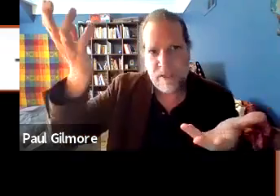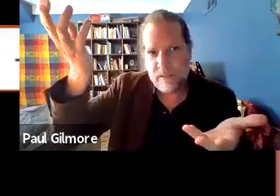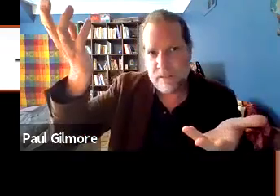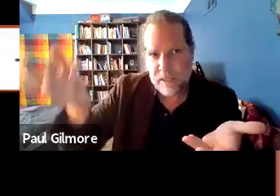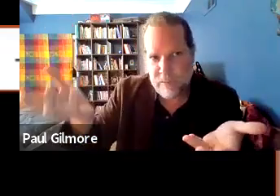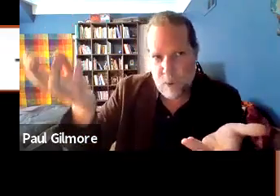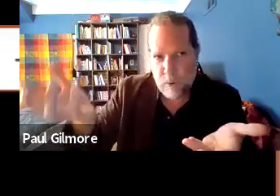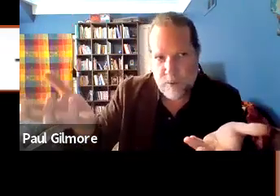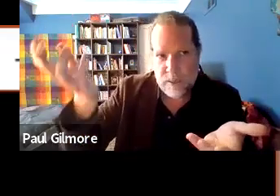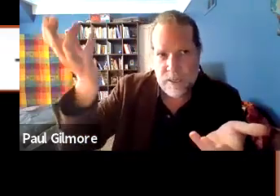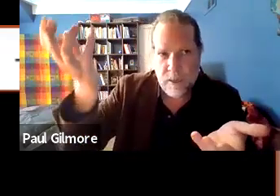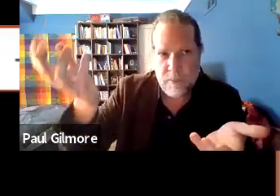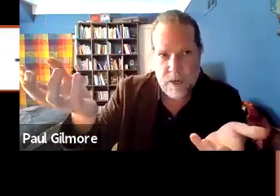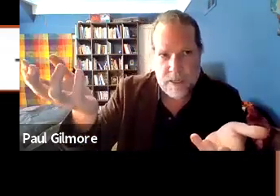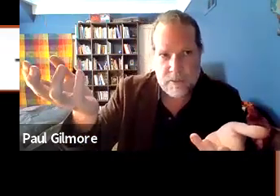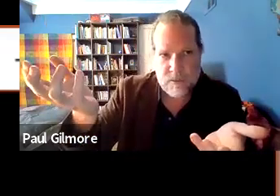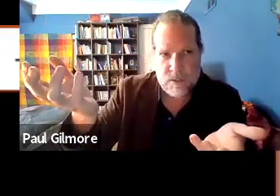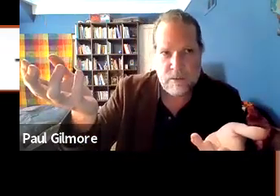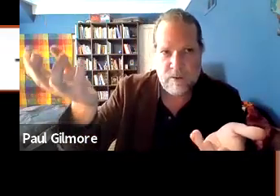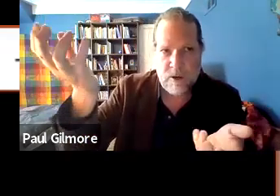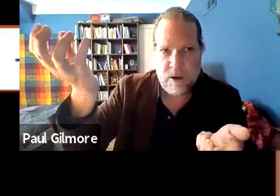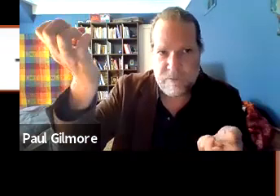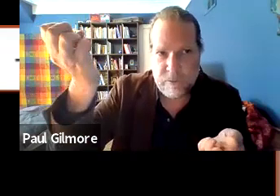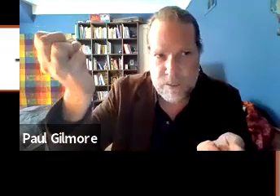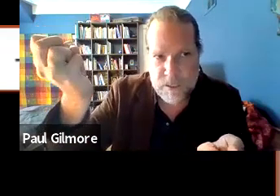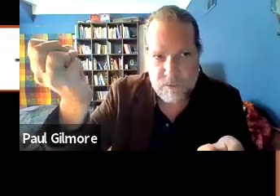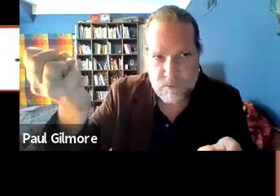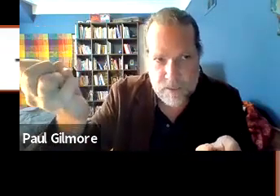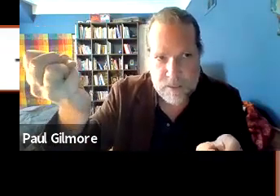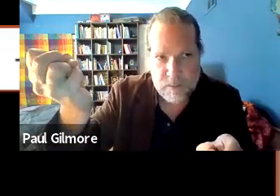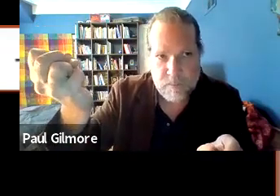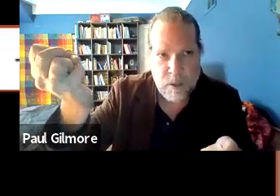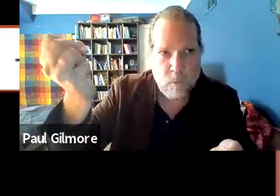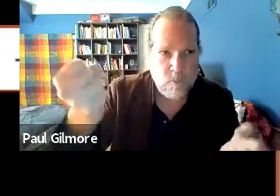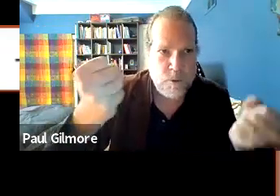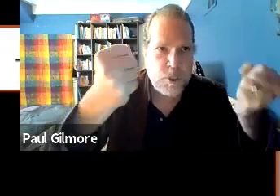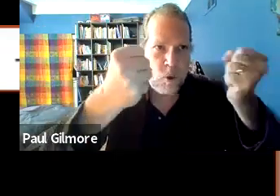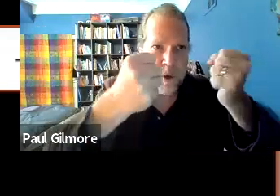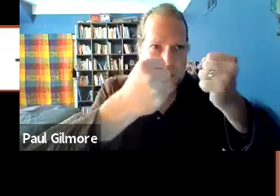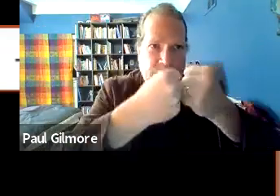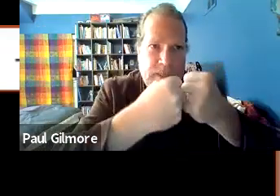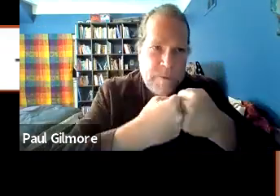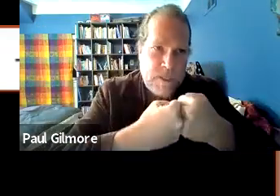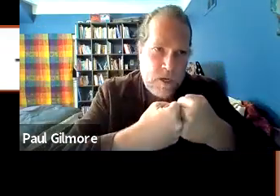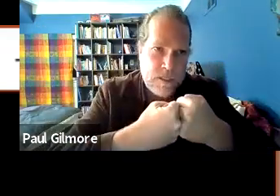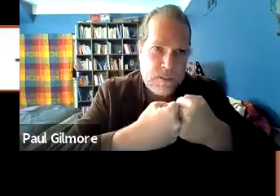that native born. Americans very often for reasons of racism, won't join in common cause